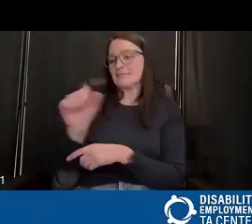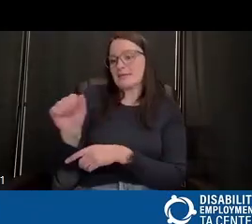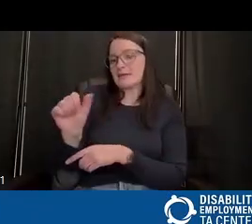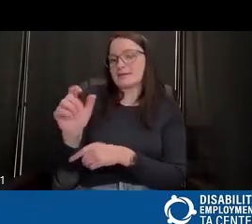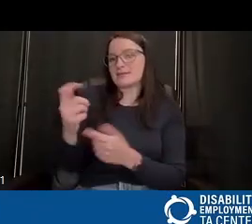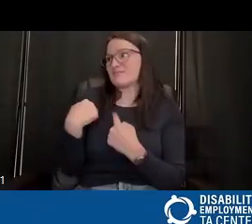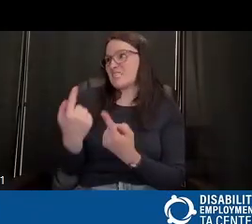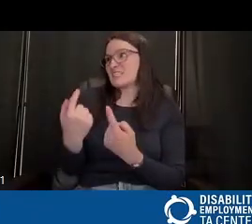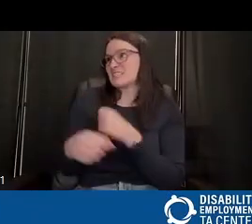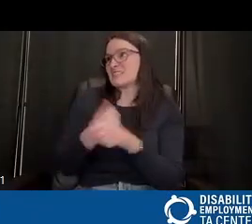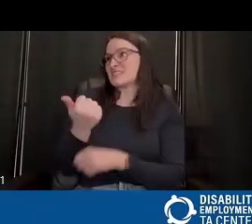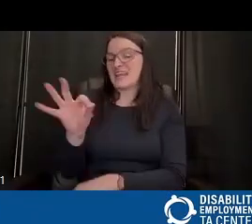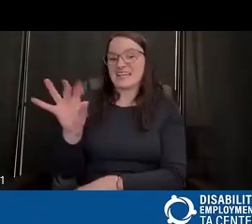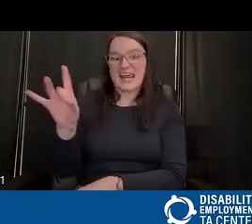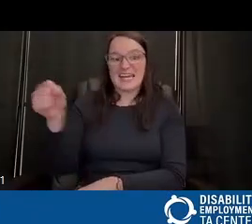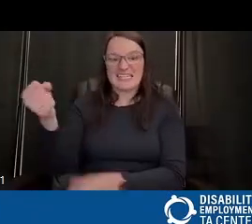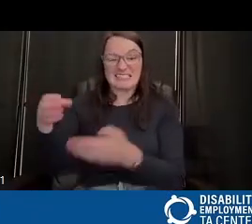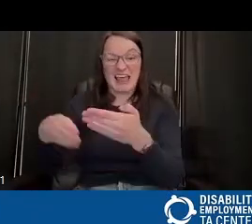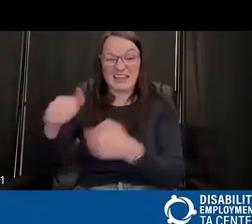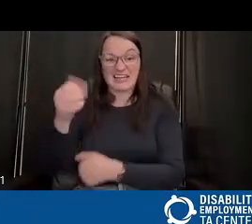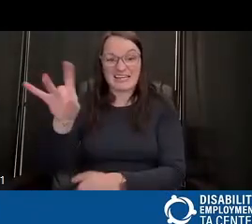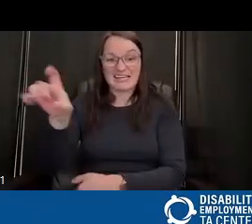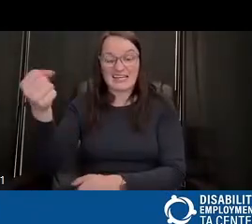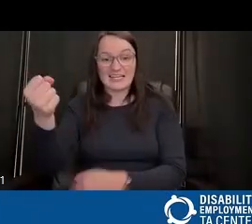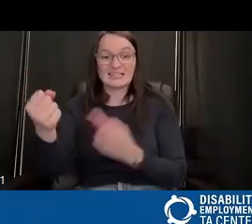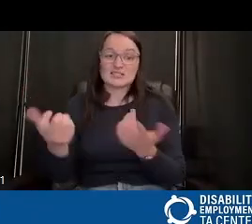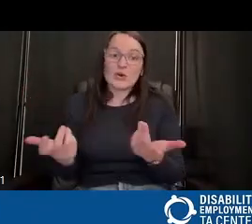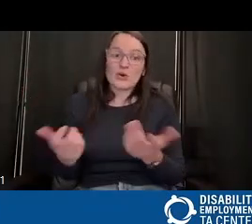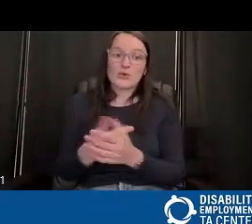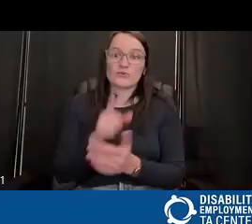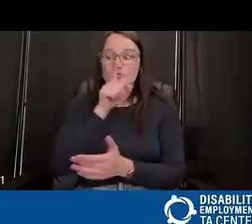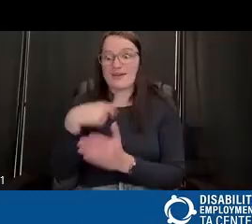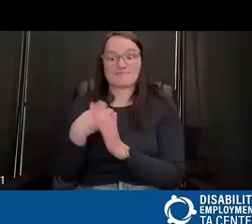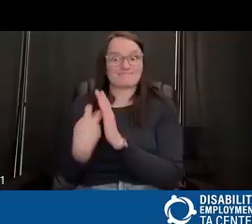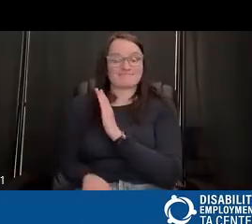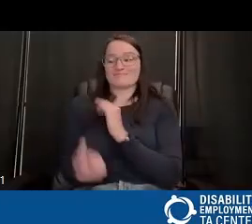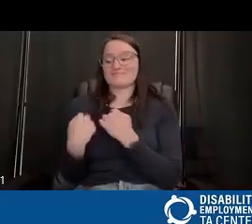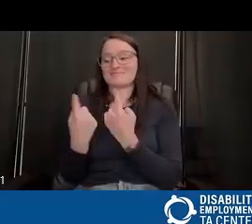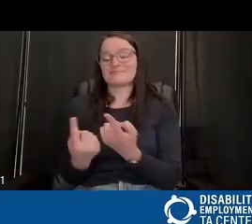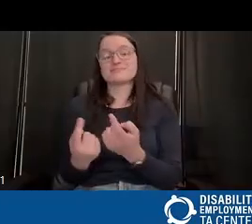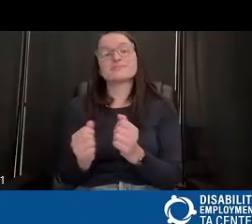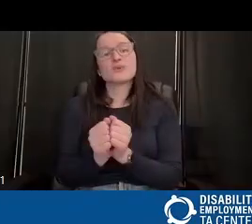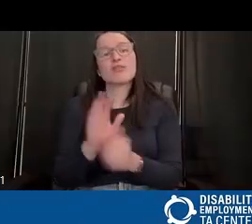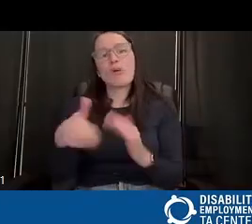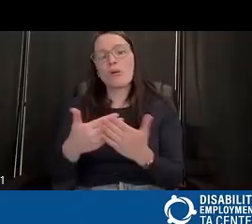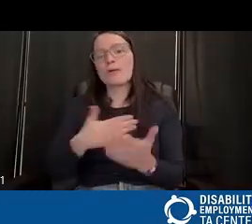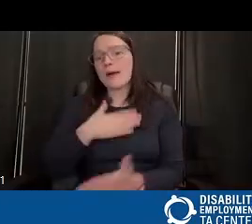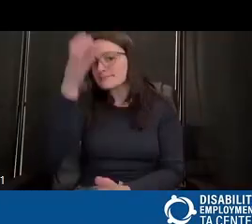in the tooth in some ways. Uh but I think with all of that experience, I've been able to not only be